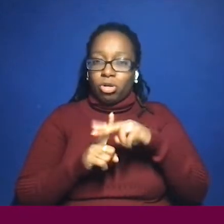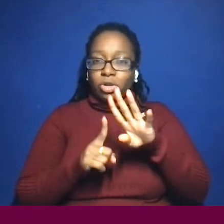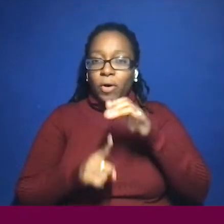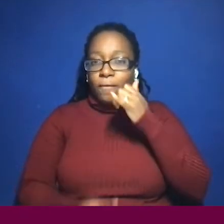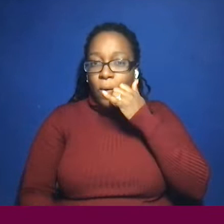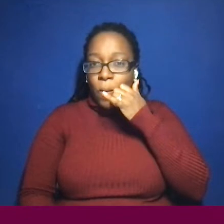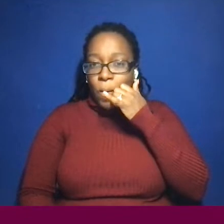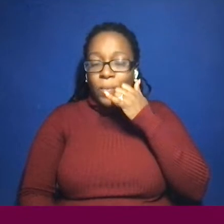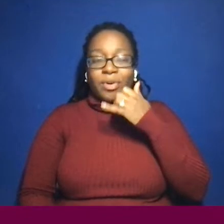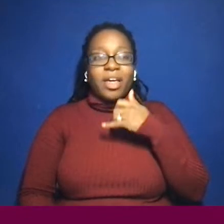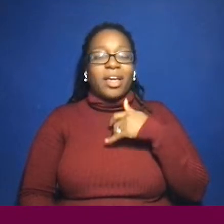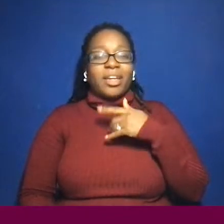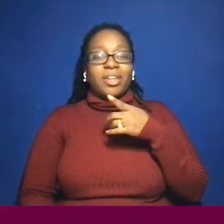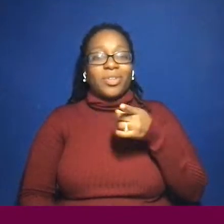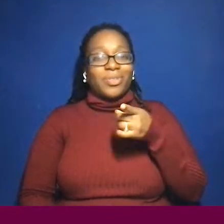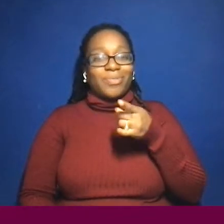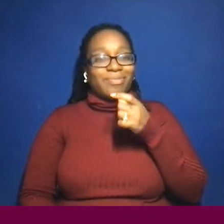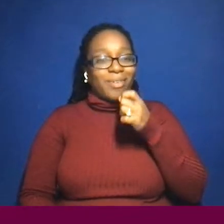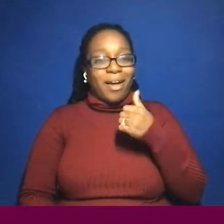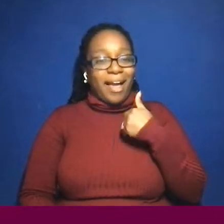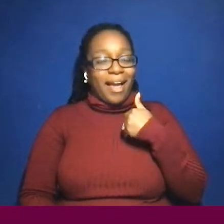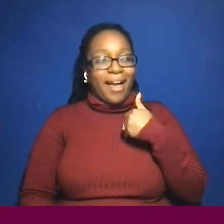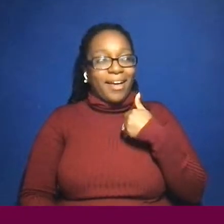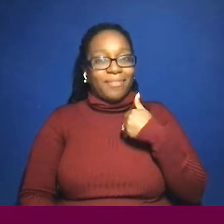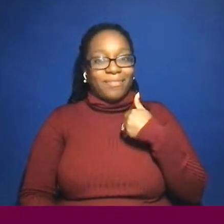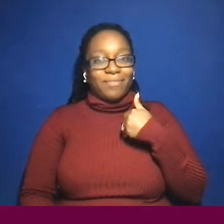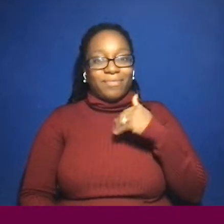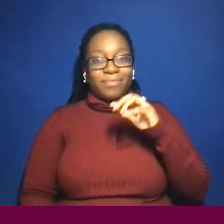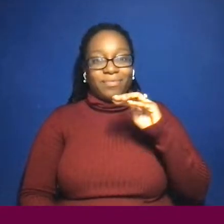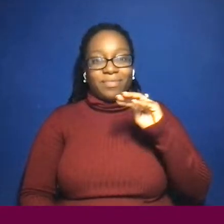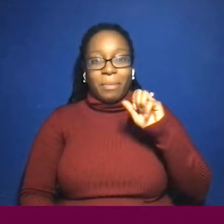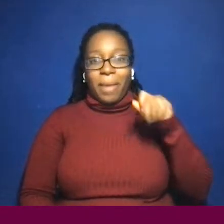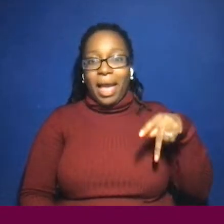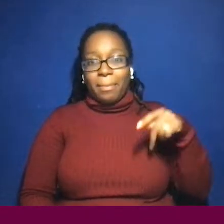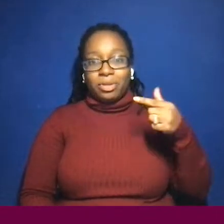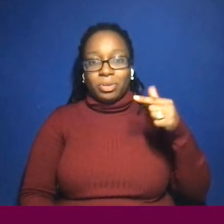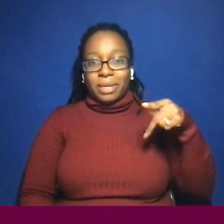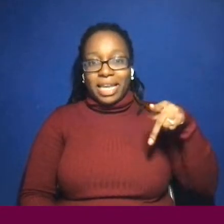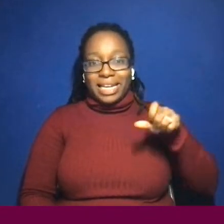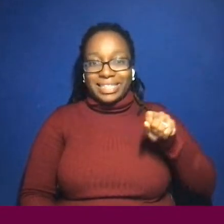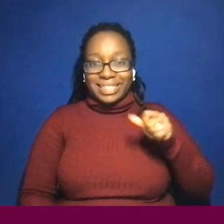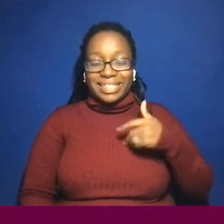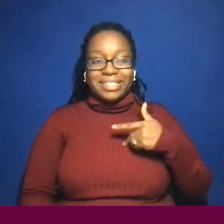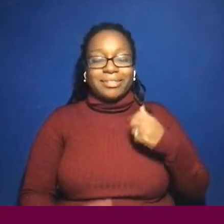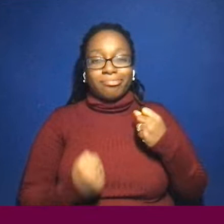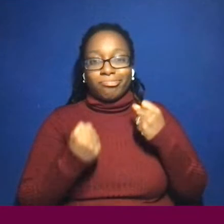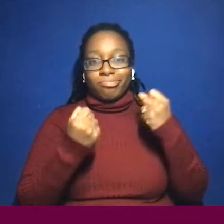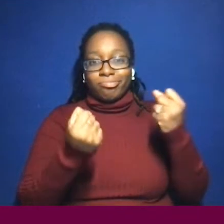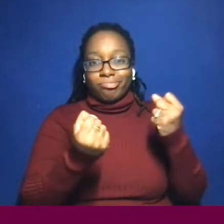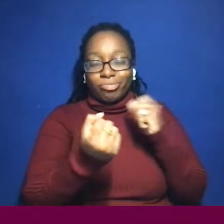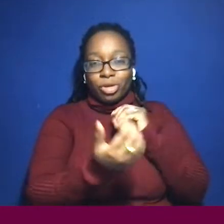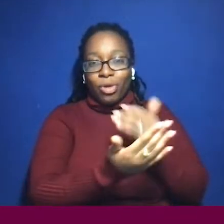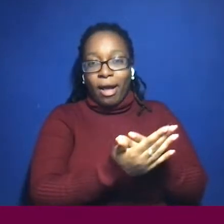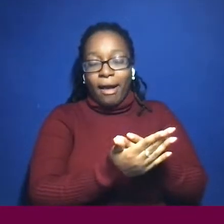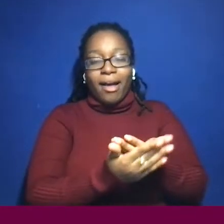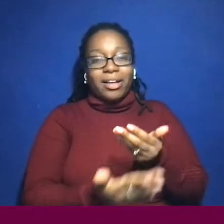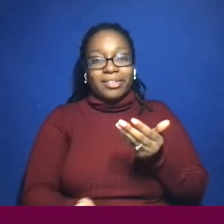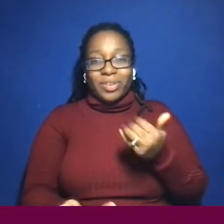smartphone and you suddenly don't have the map that helps you navigate a new place. We're all